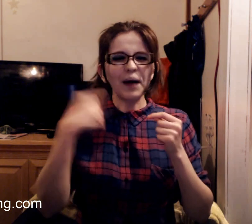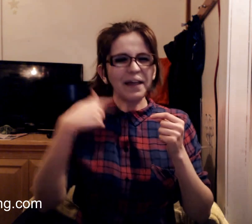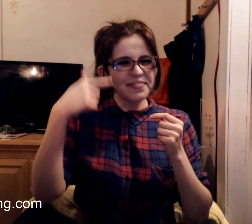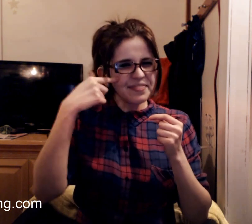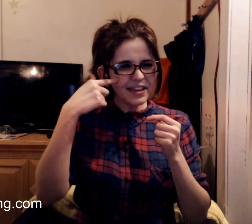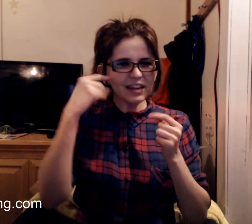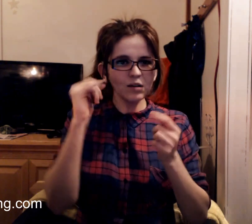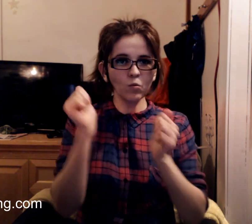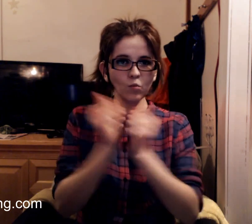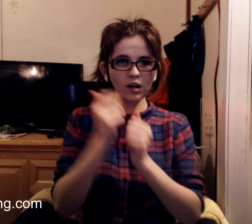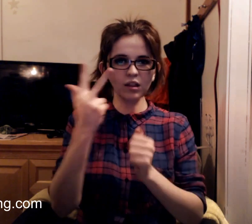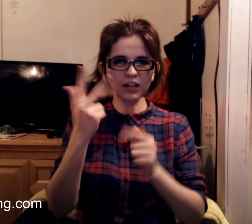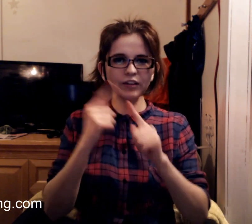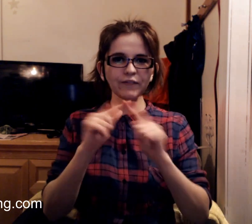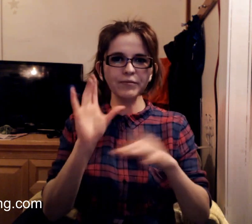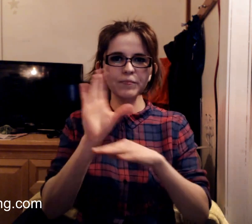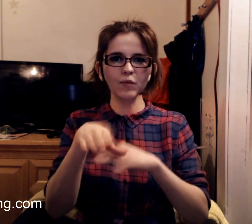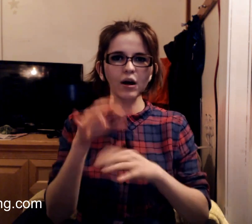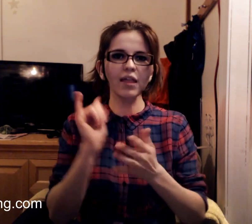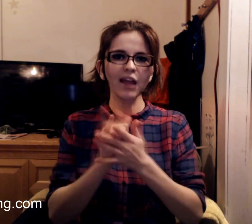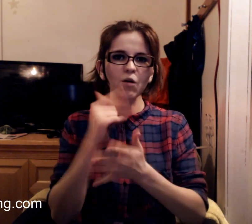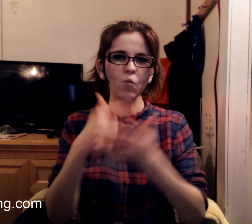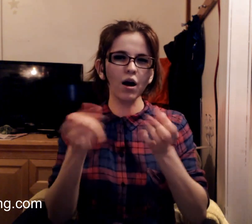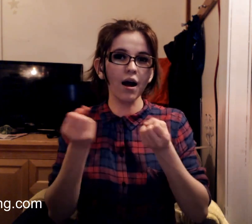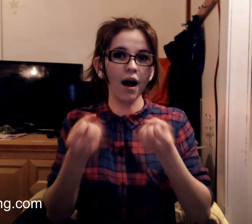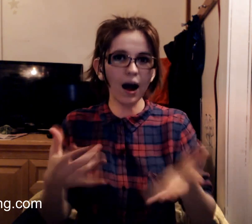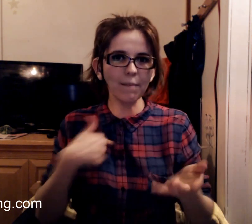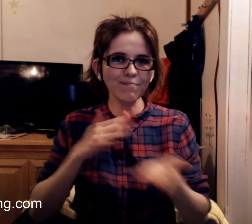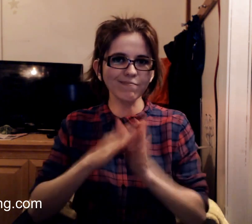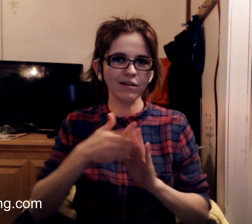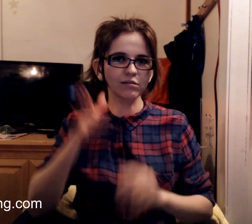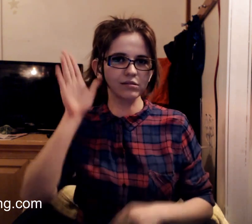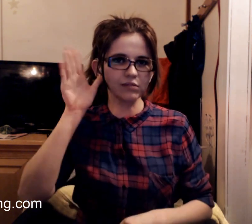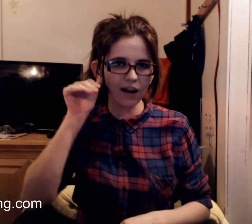So, I think with those three different forces that were what is what caused me to become deaf